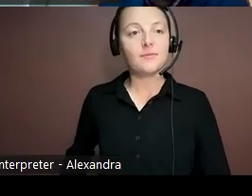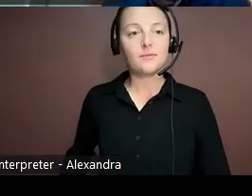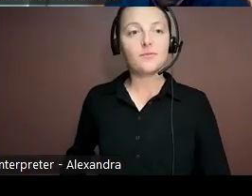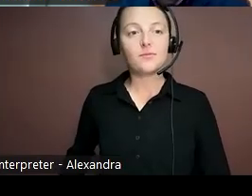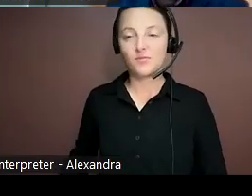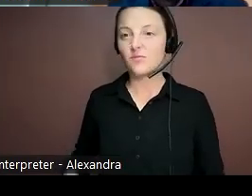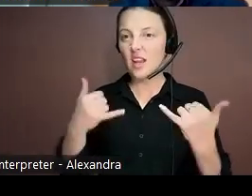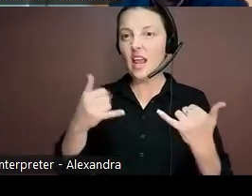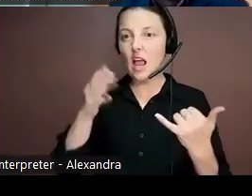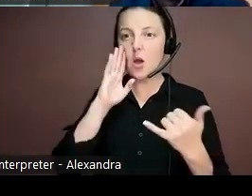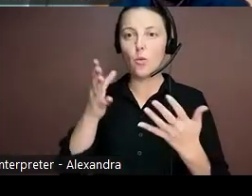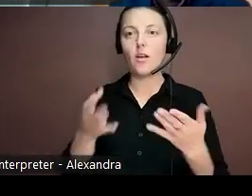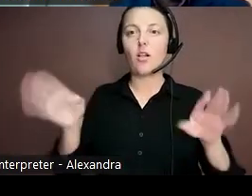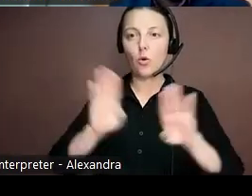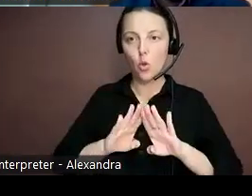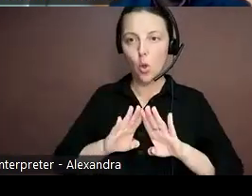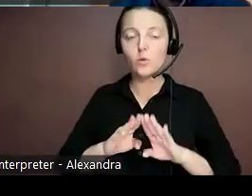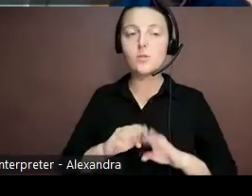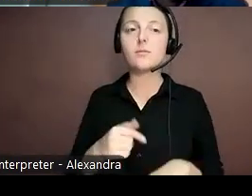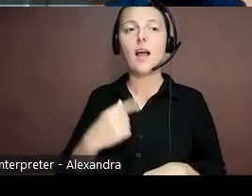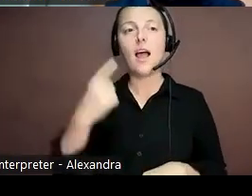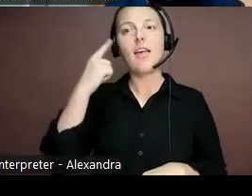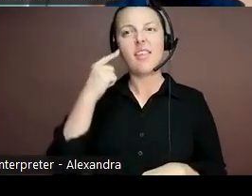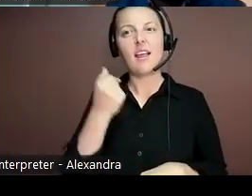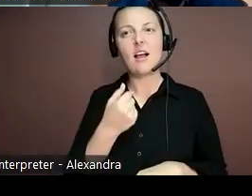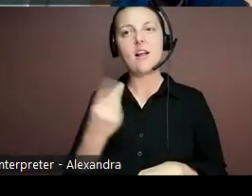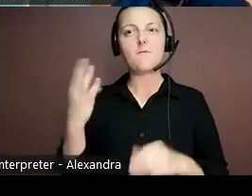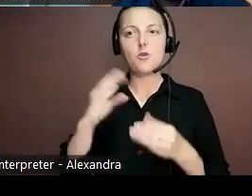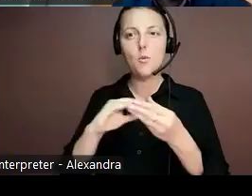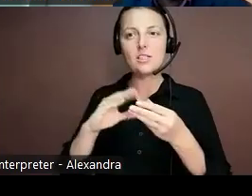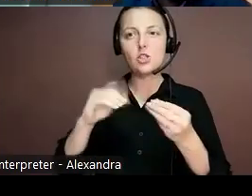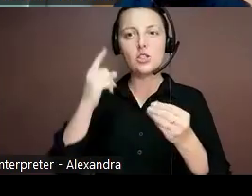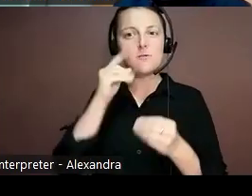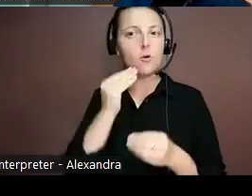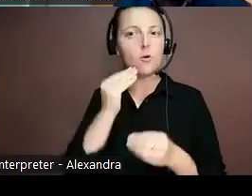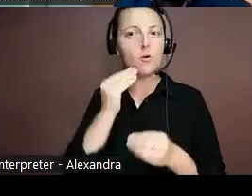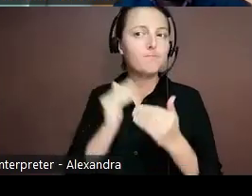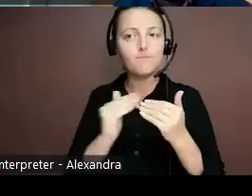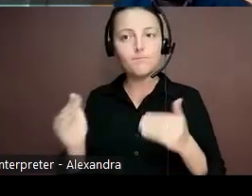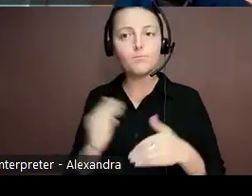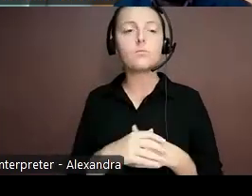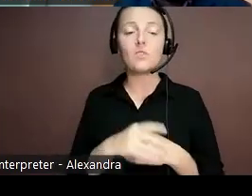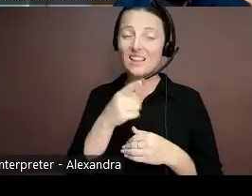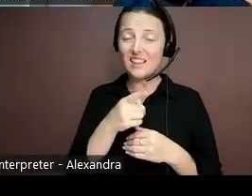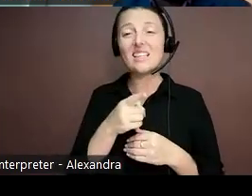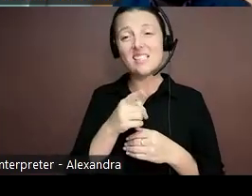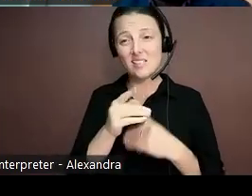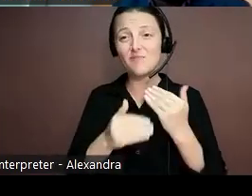home messages is that uh this is challenging. Uh it necessitates like thinking in a multi-systems